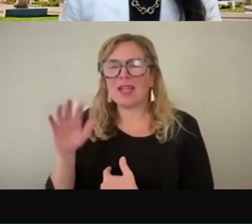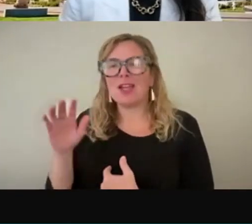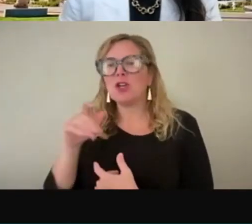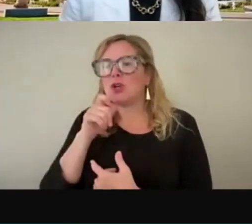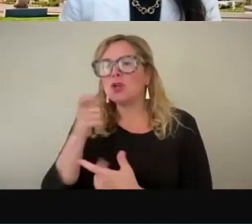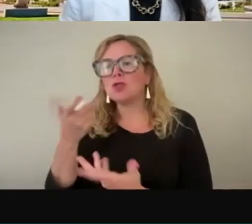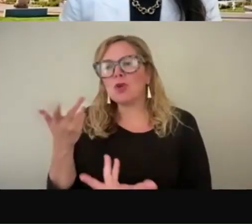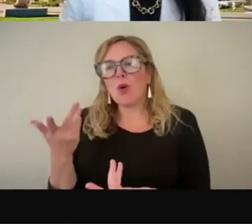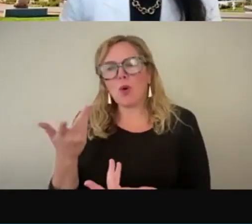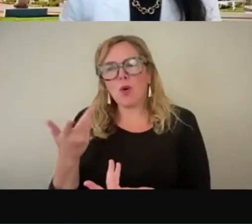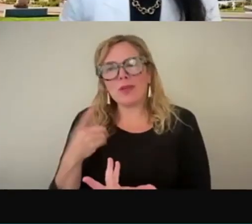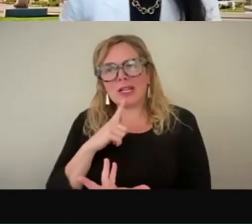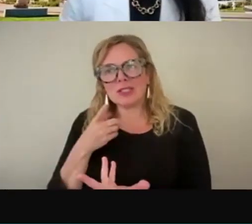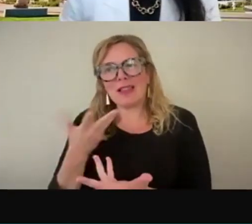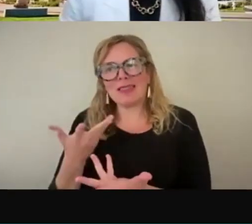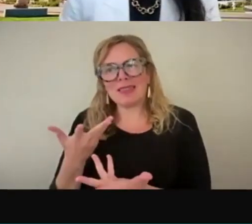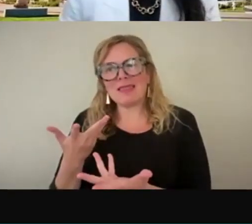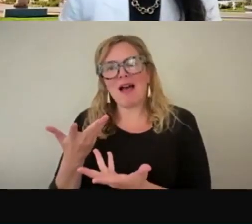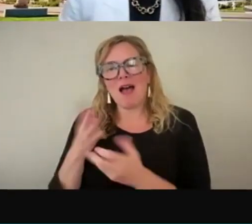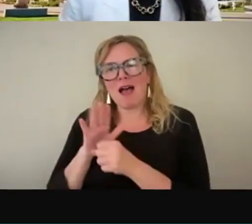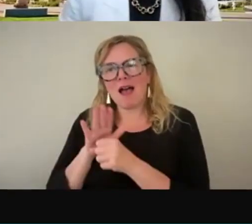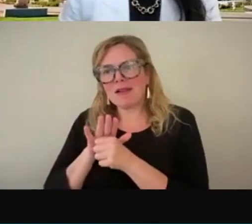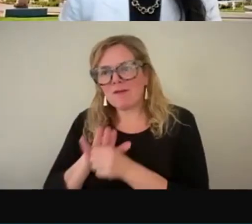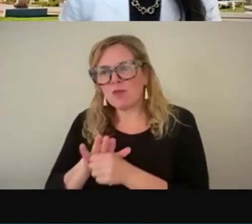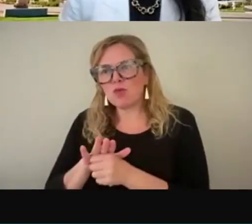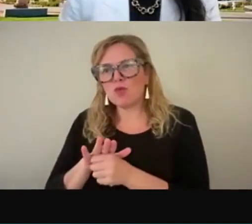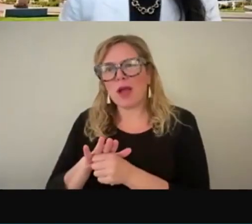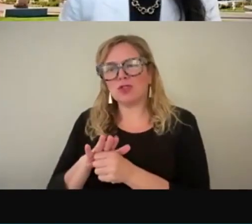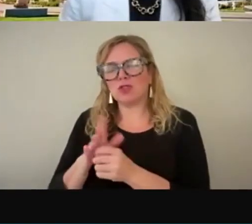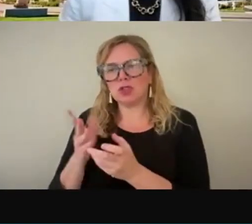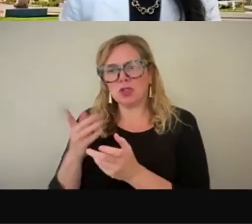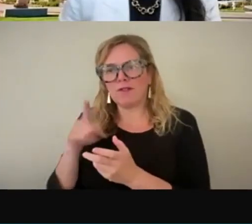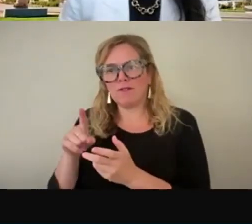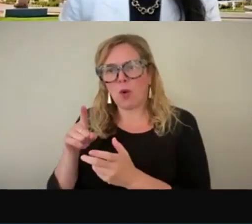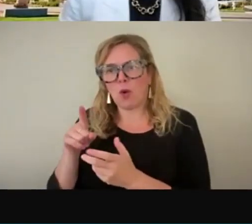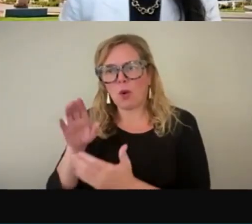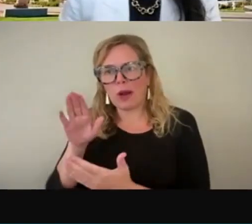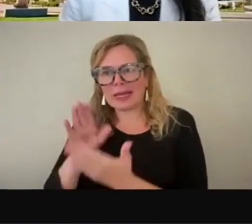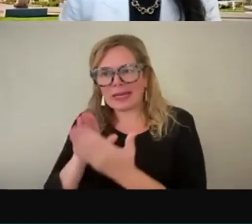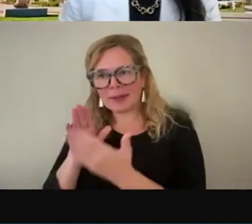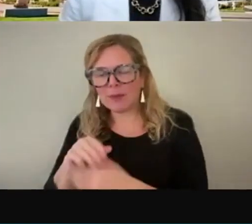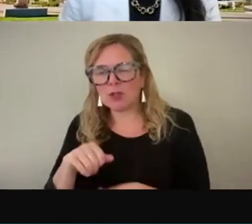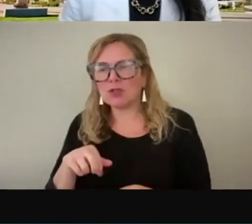I think that also leads to some clinicians' reluctance to do video visits. Because if